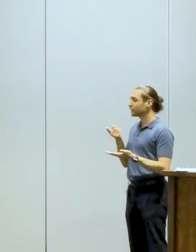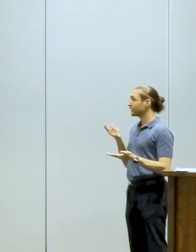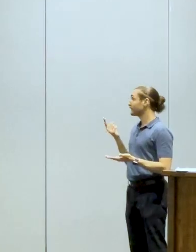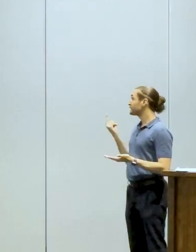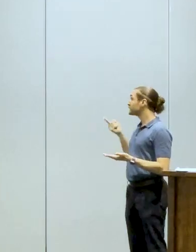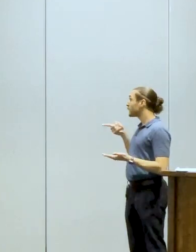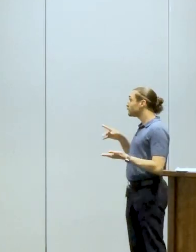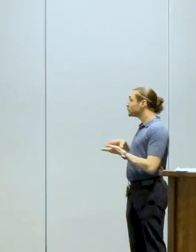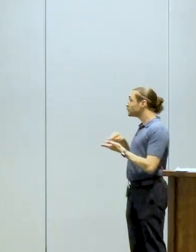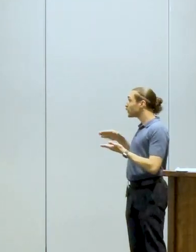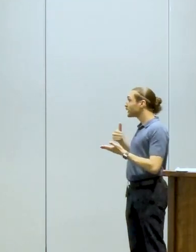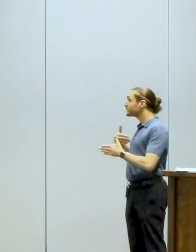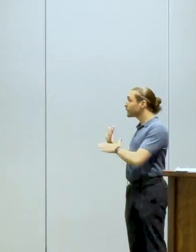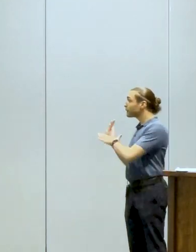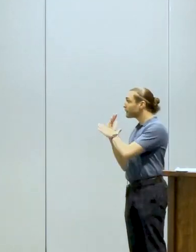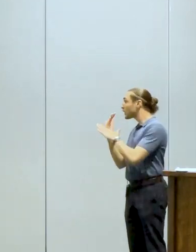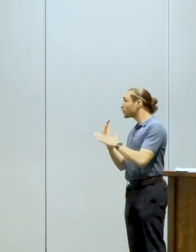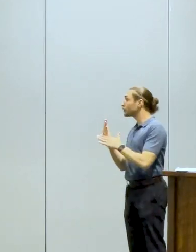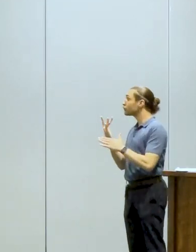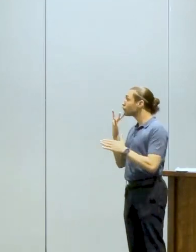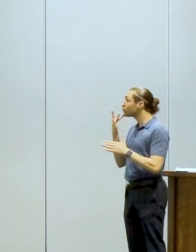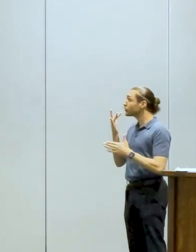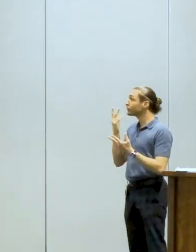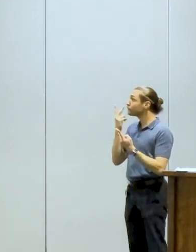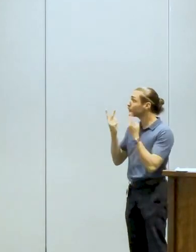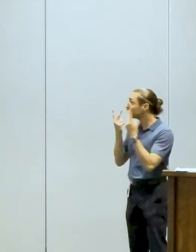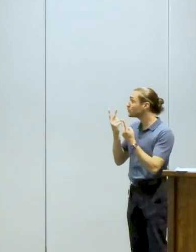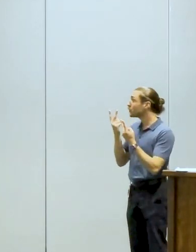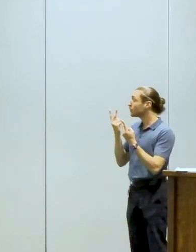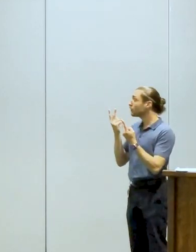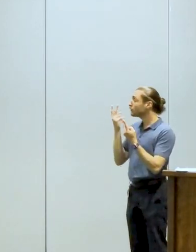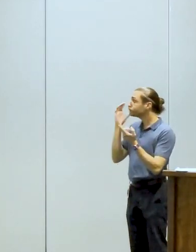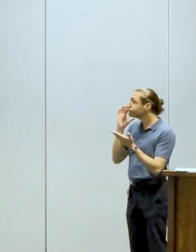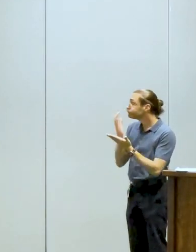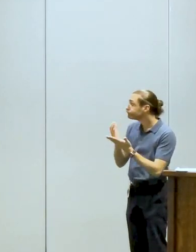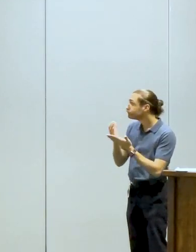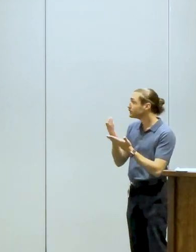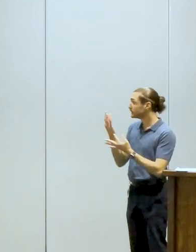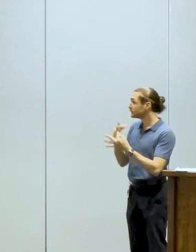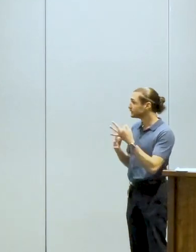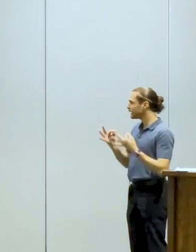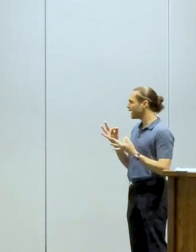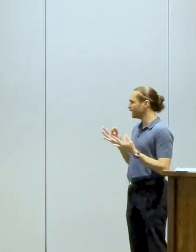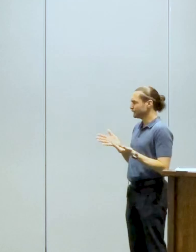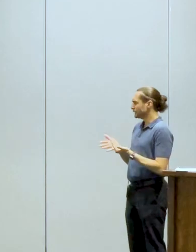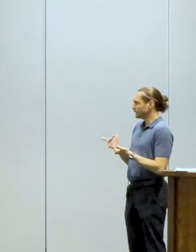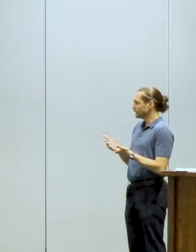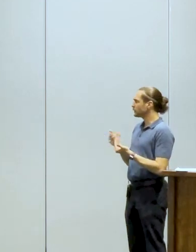learner or has a learning preference for visual aids, those are things that you can use to automatically do this.